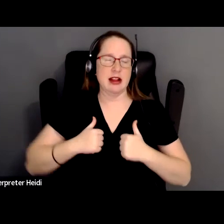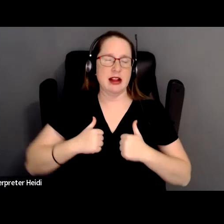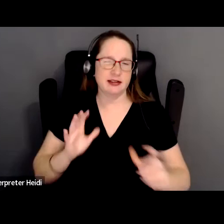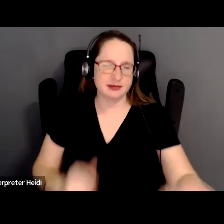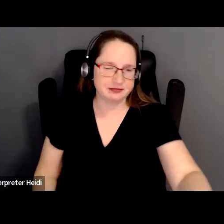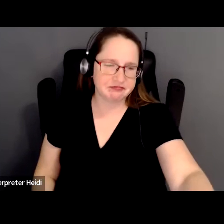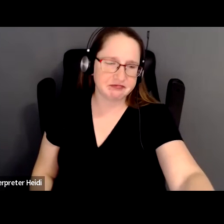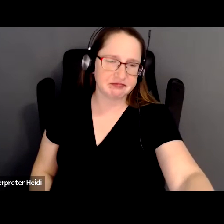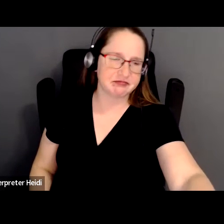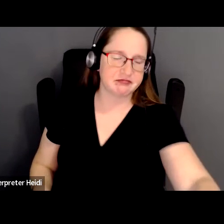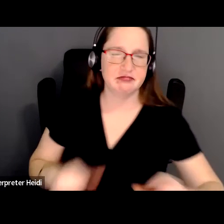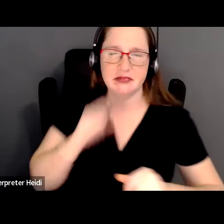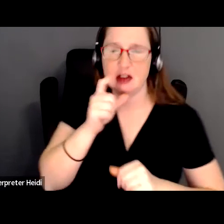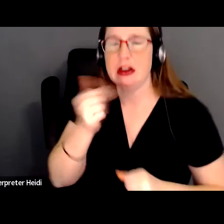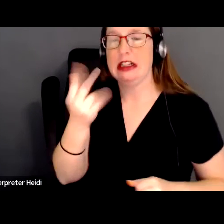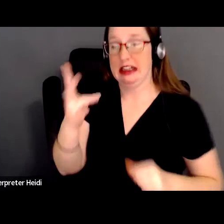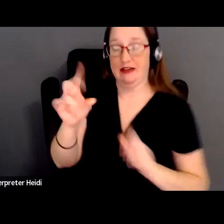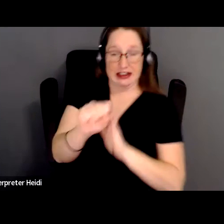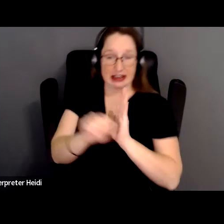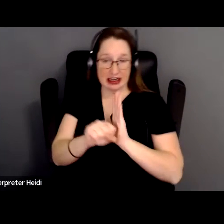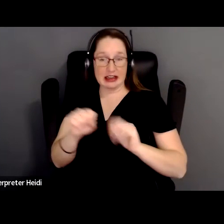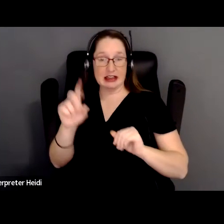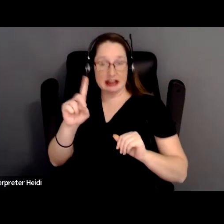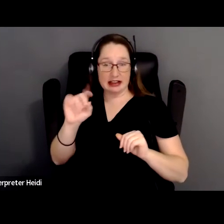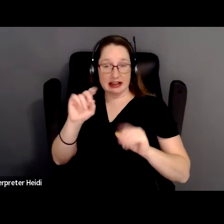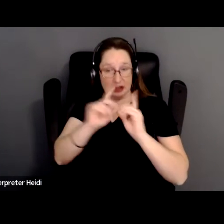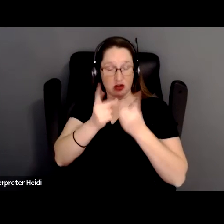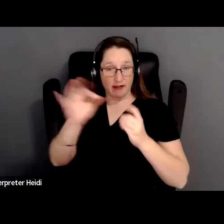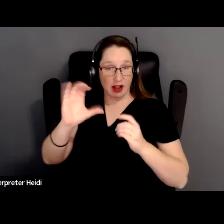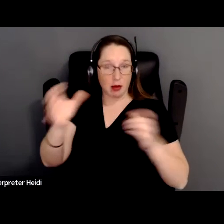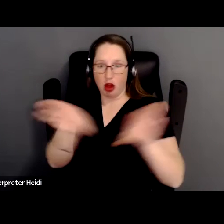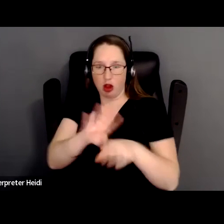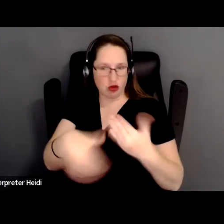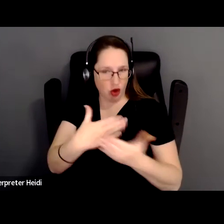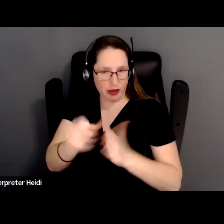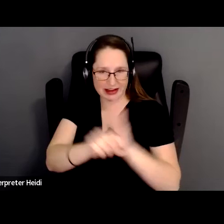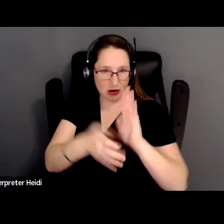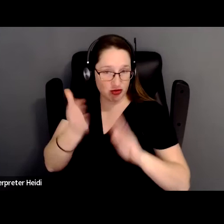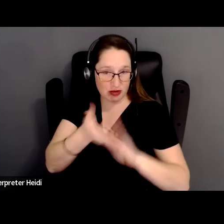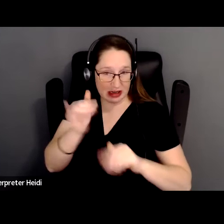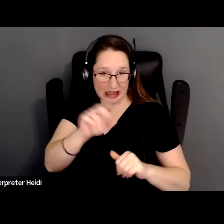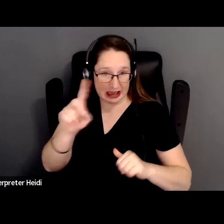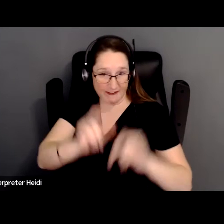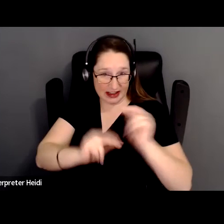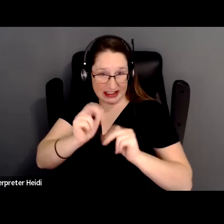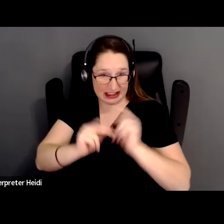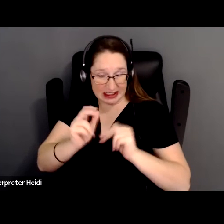Seventeenth States in the District of Columbia have closed all of their State, run Idd facilities at the current rate of decline.